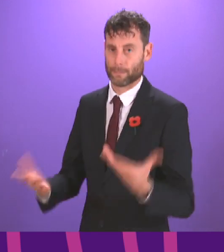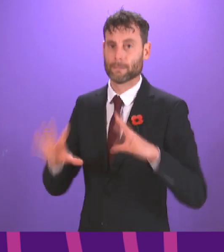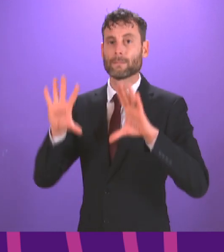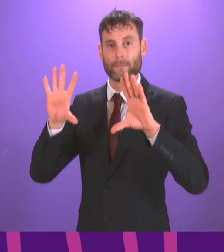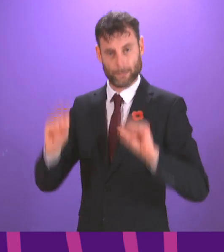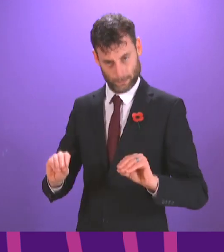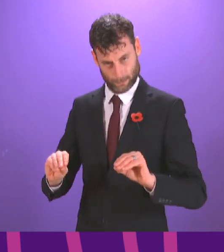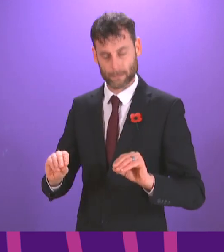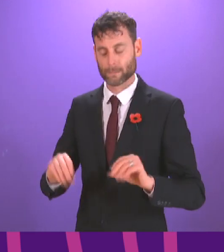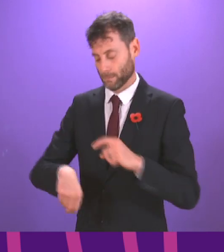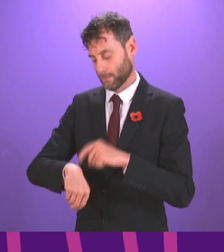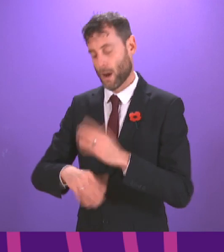to public life. On that note, I suspend proceedings until half past two.